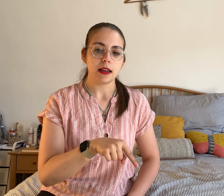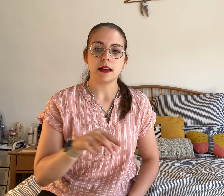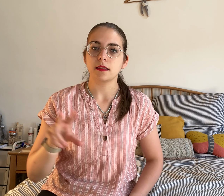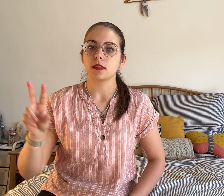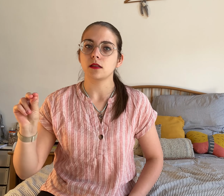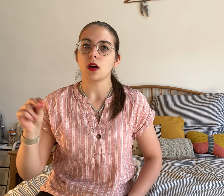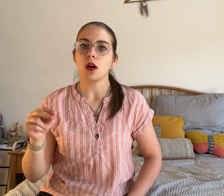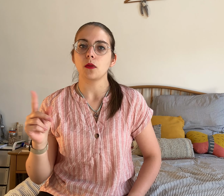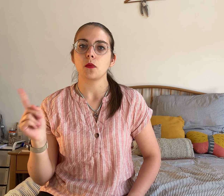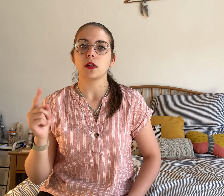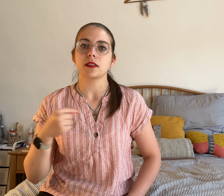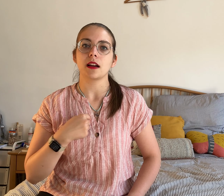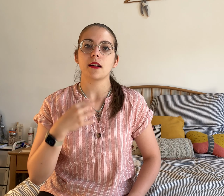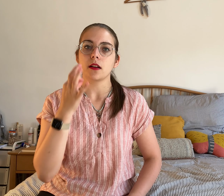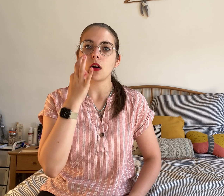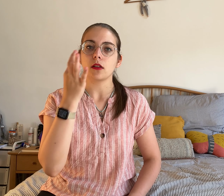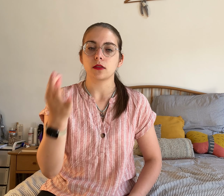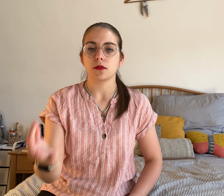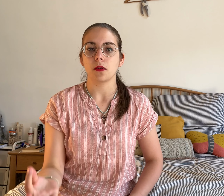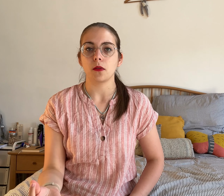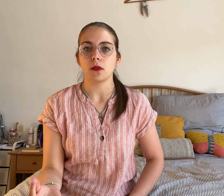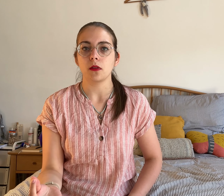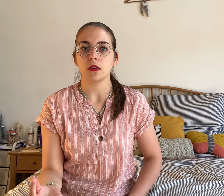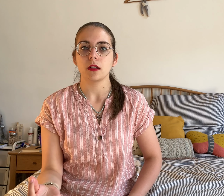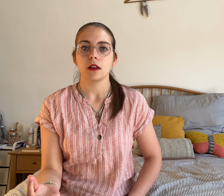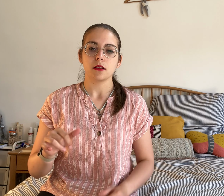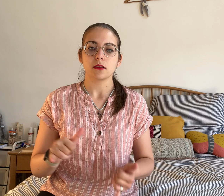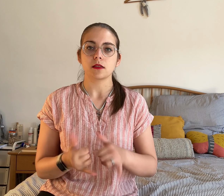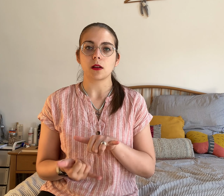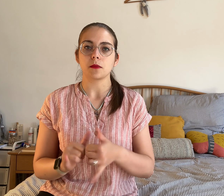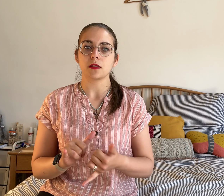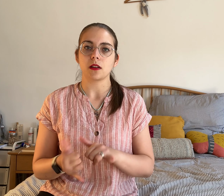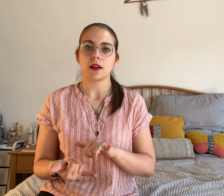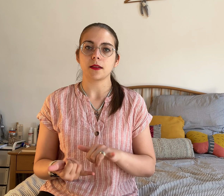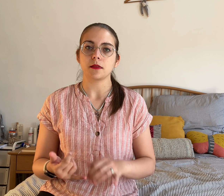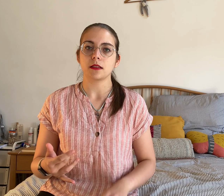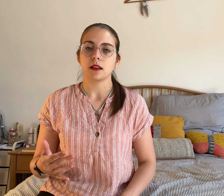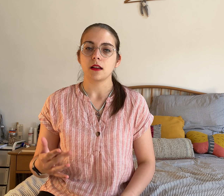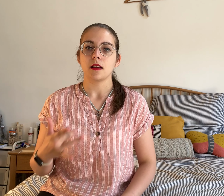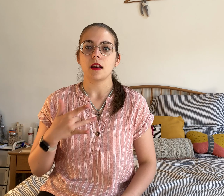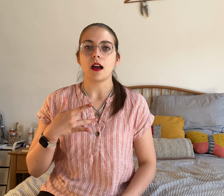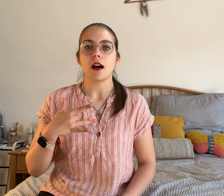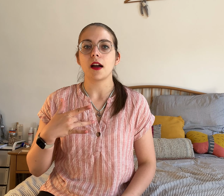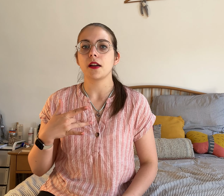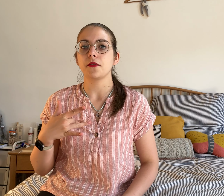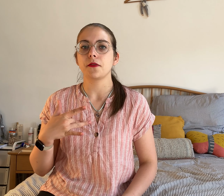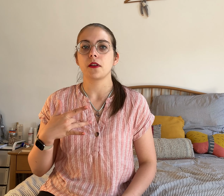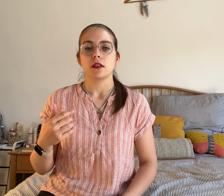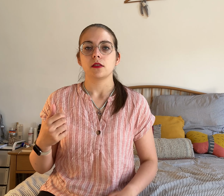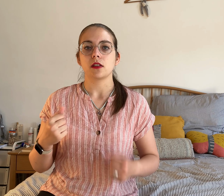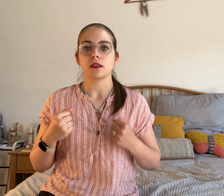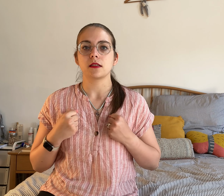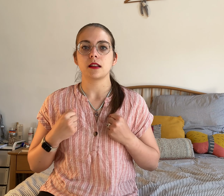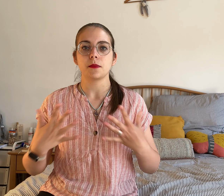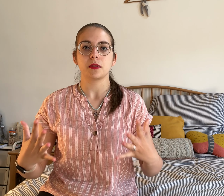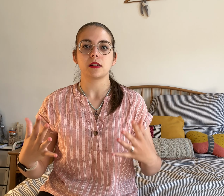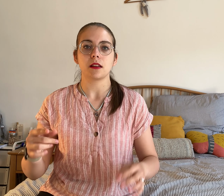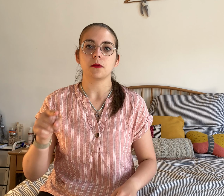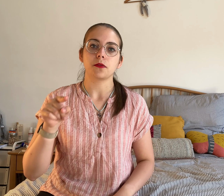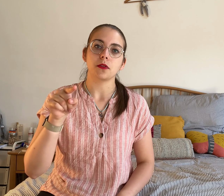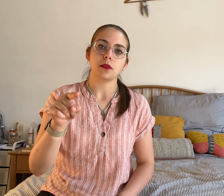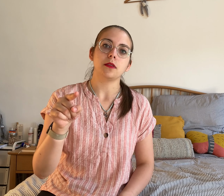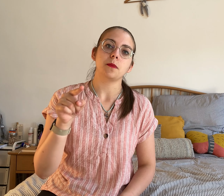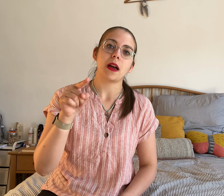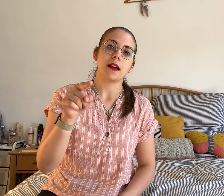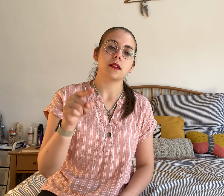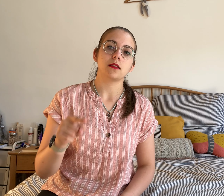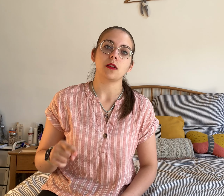It's not what I asked for. Sometimes life just slips in through the back door,